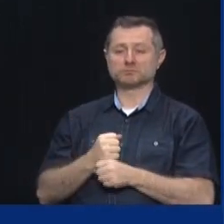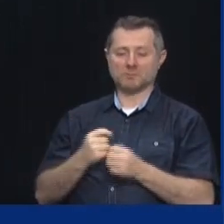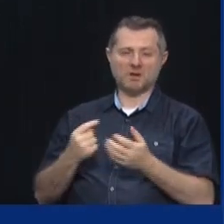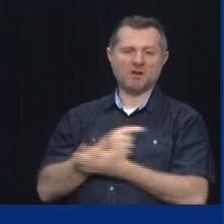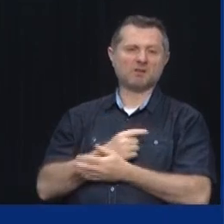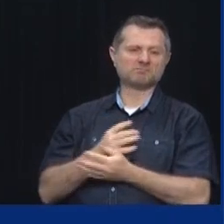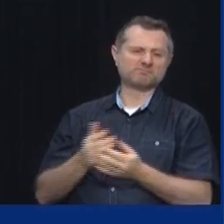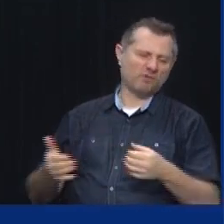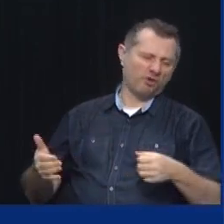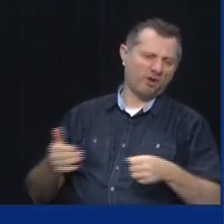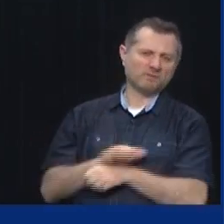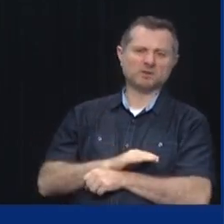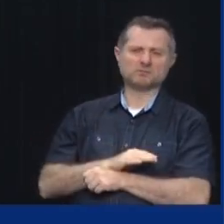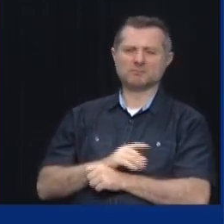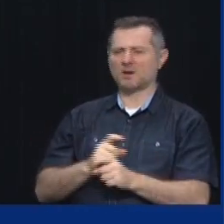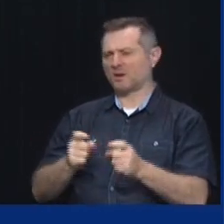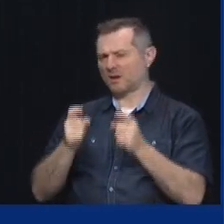FOR A RAFFLE EVERY WEEK.